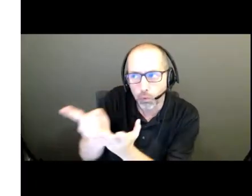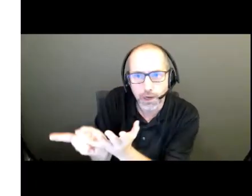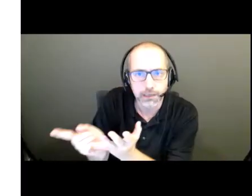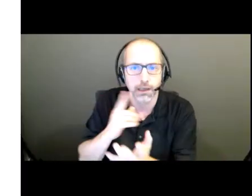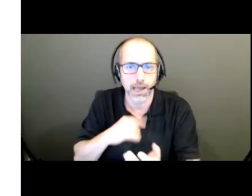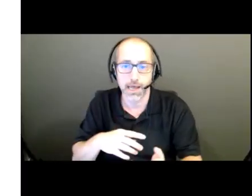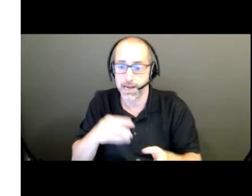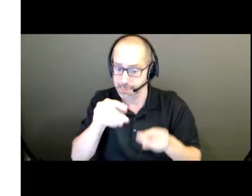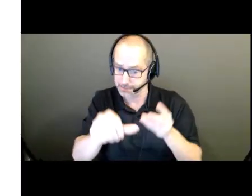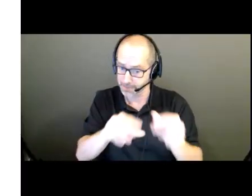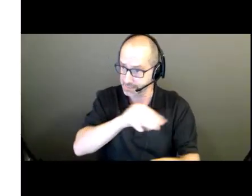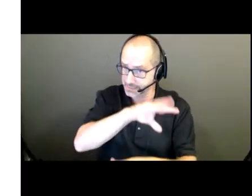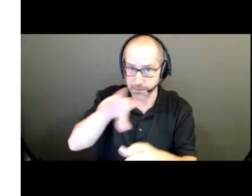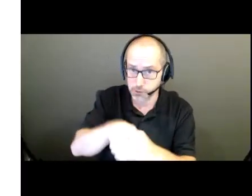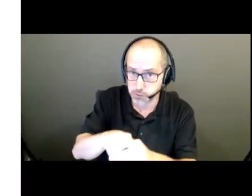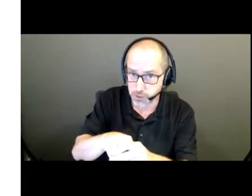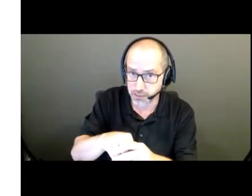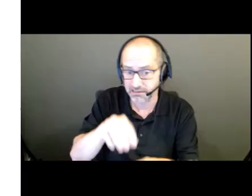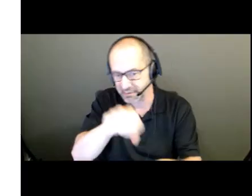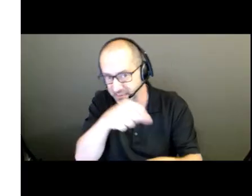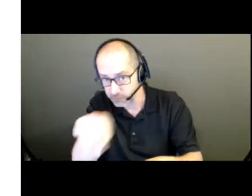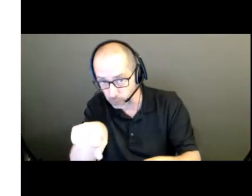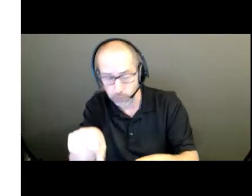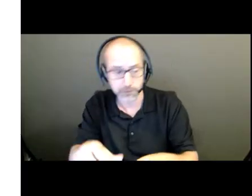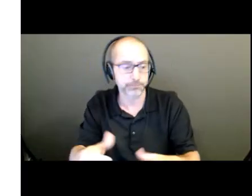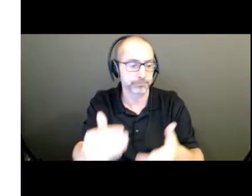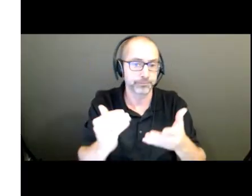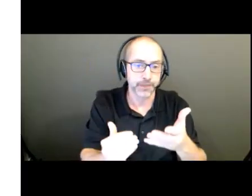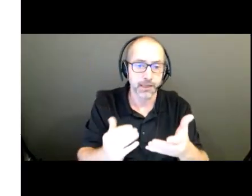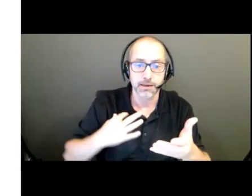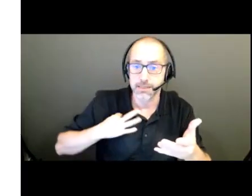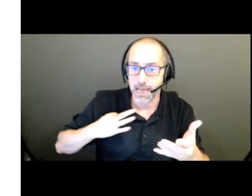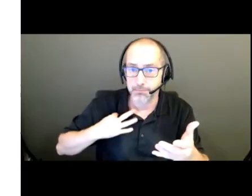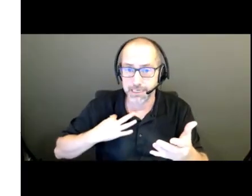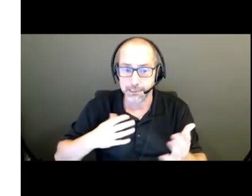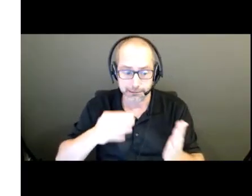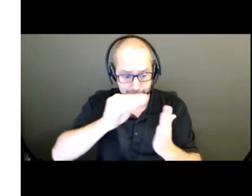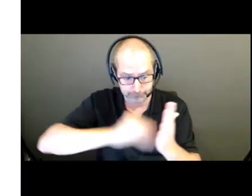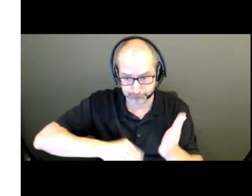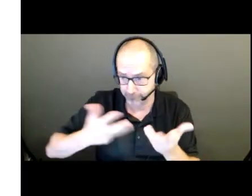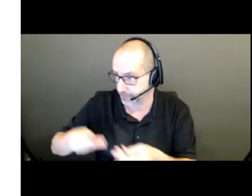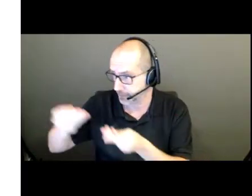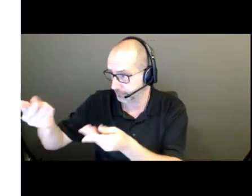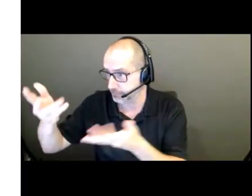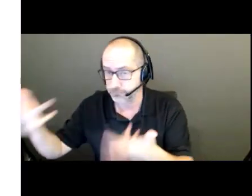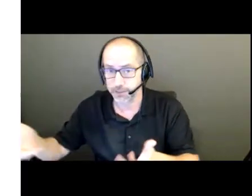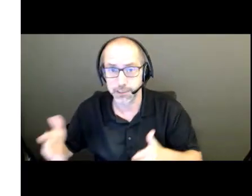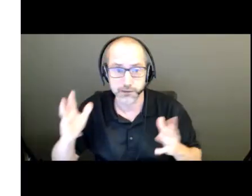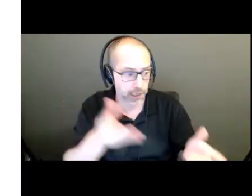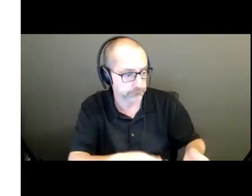We'll also talk about how applications are assessed in the International Residencies component and go over the Assessment Criteria.